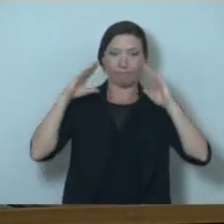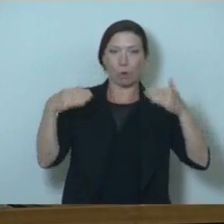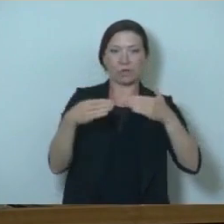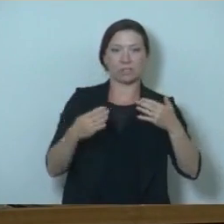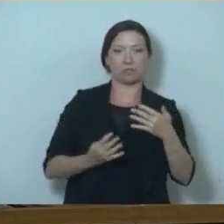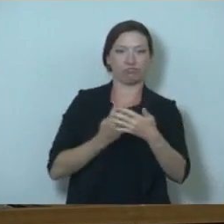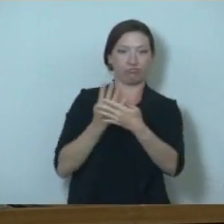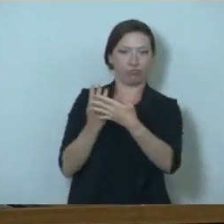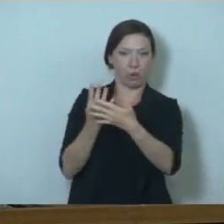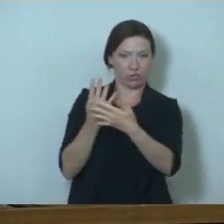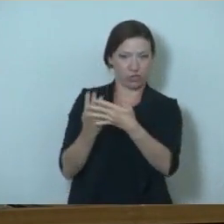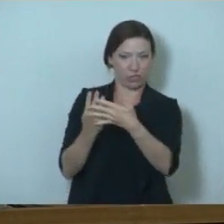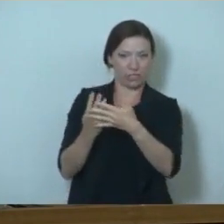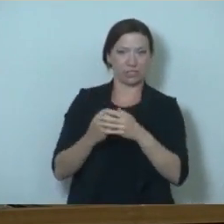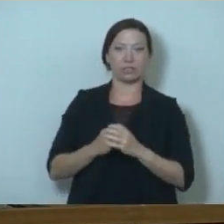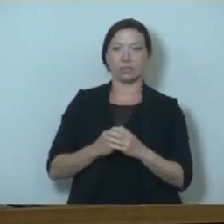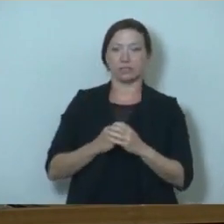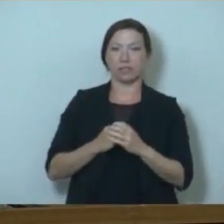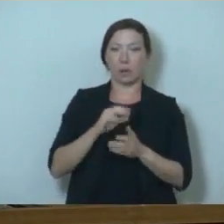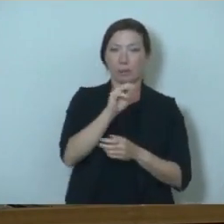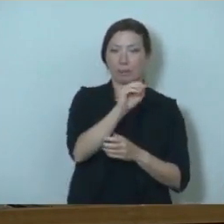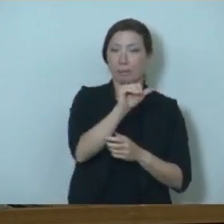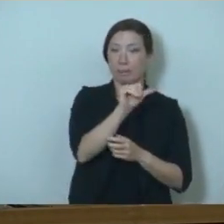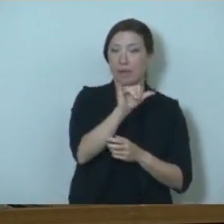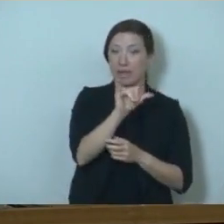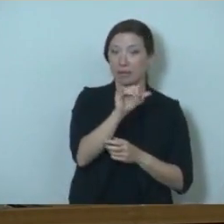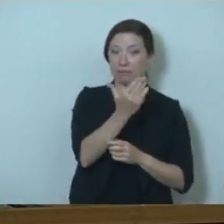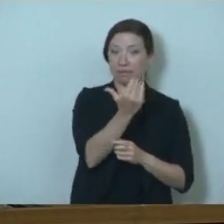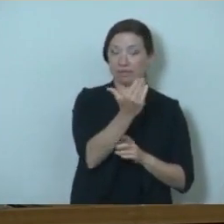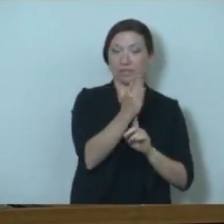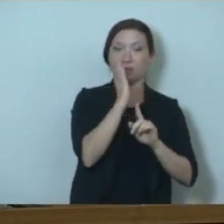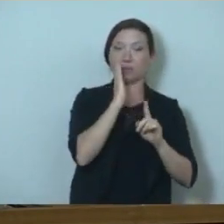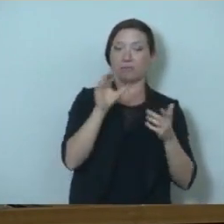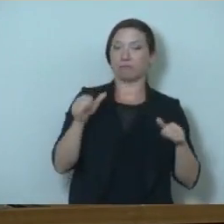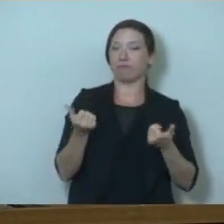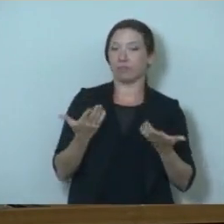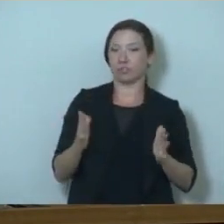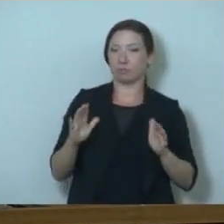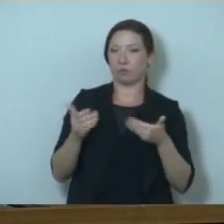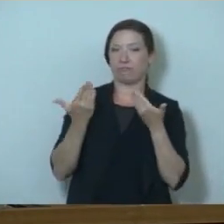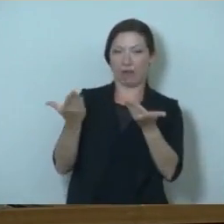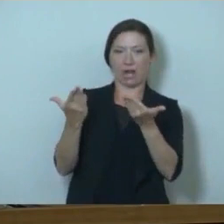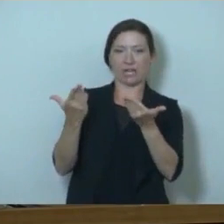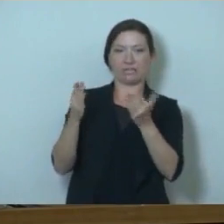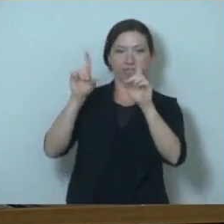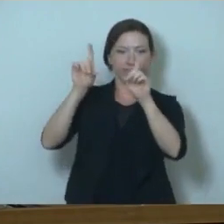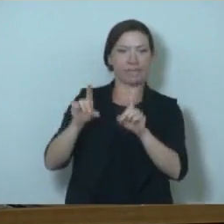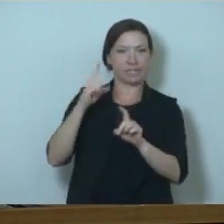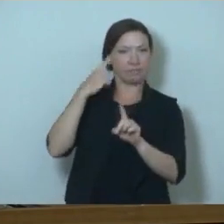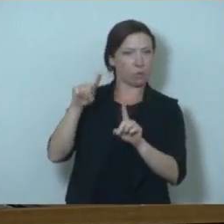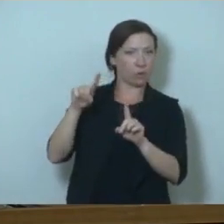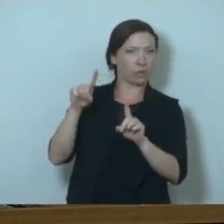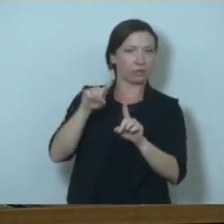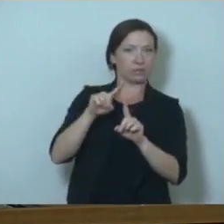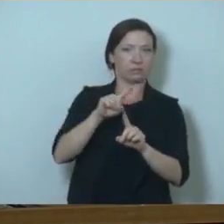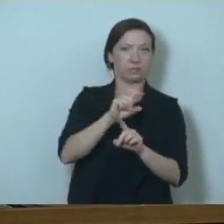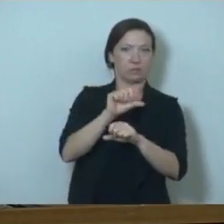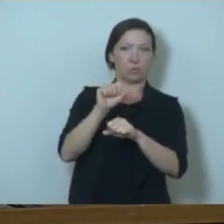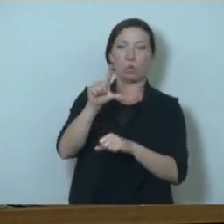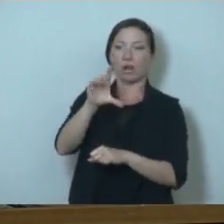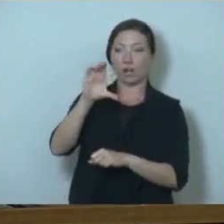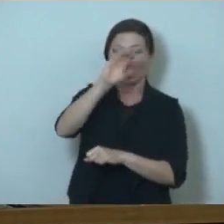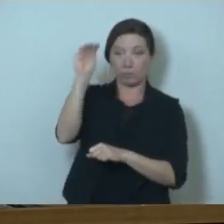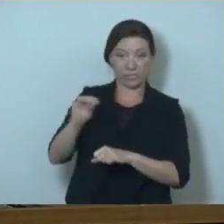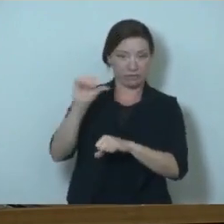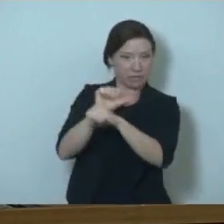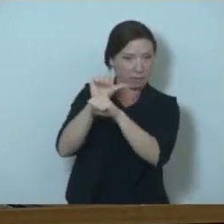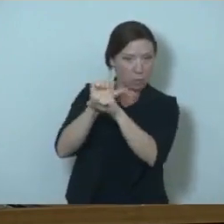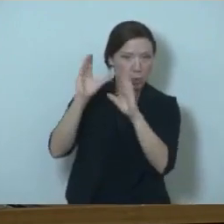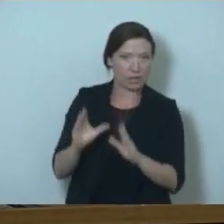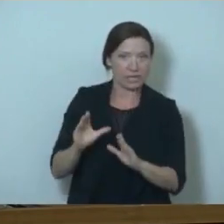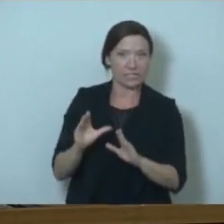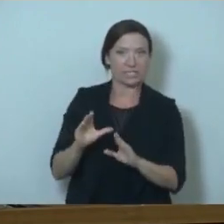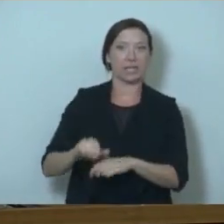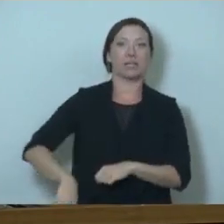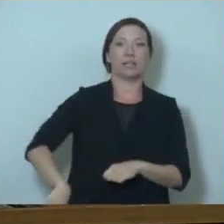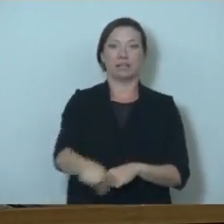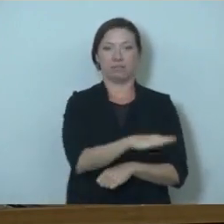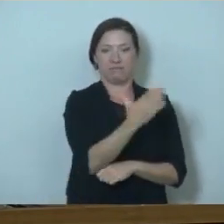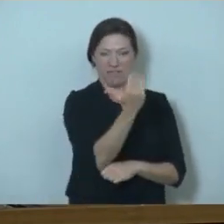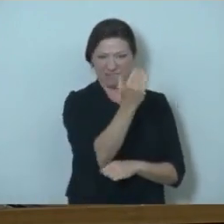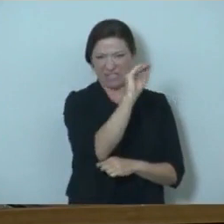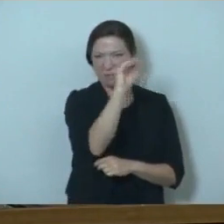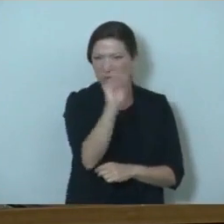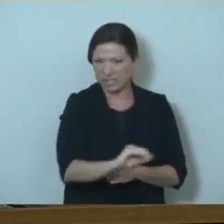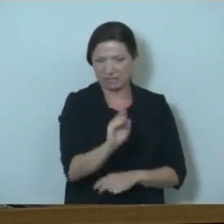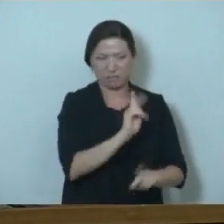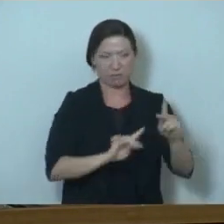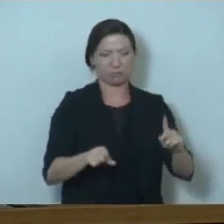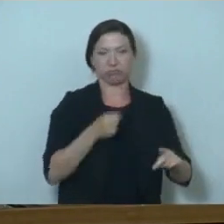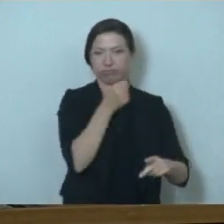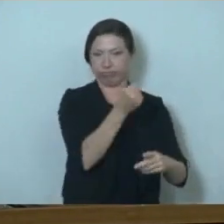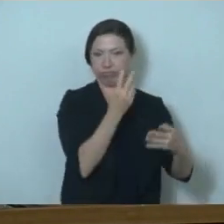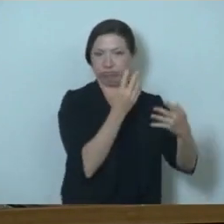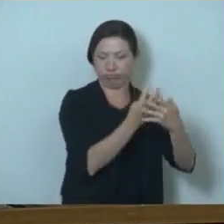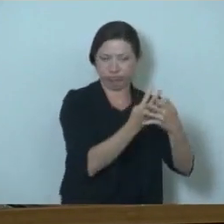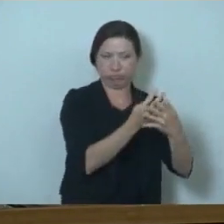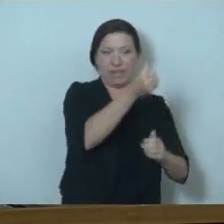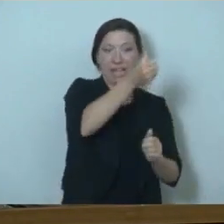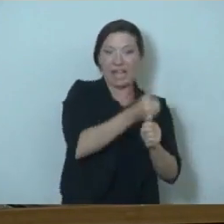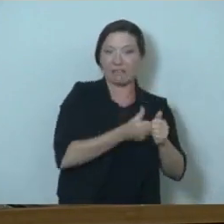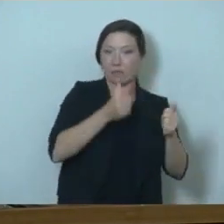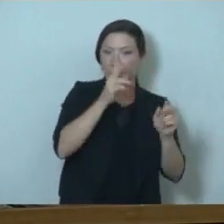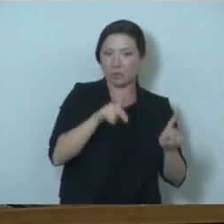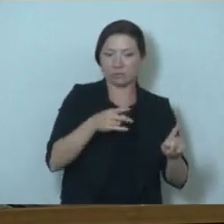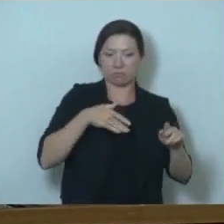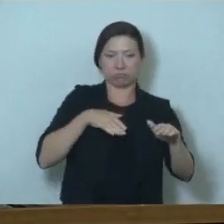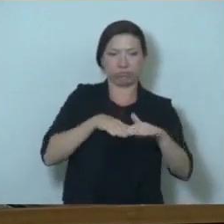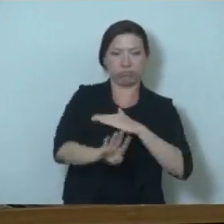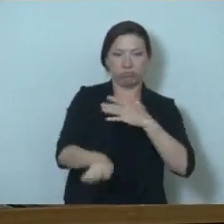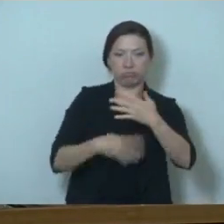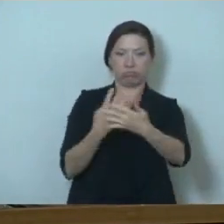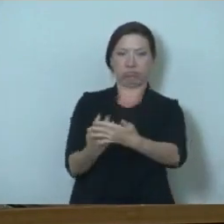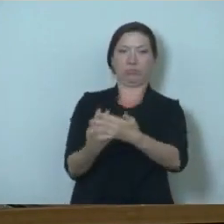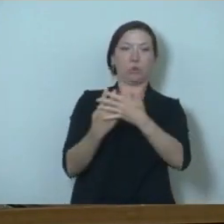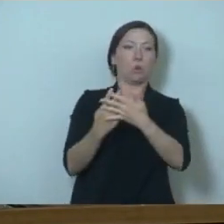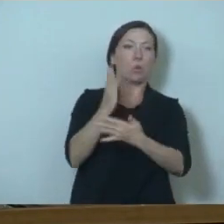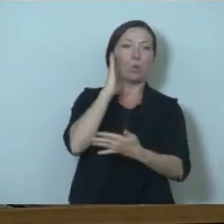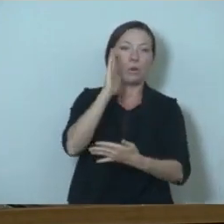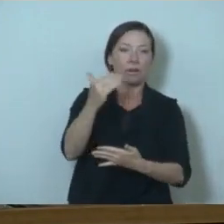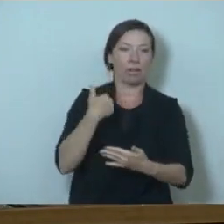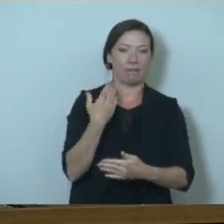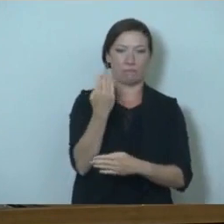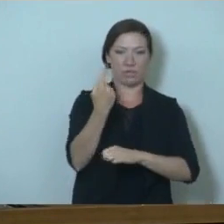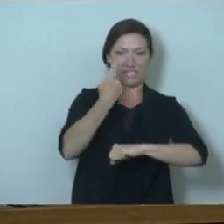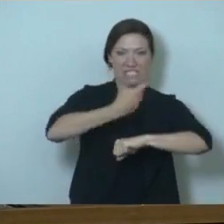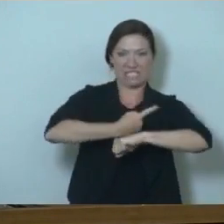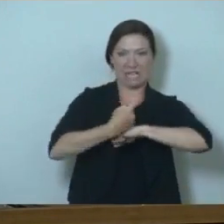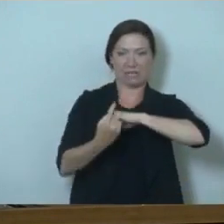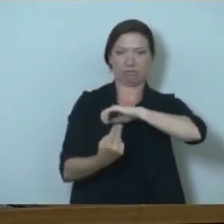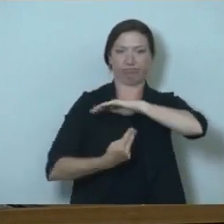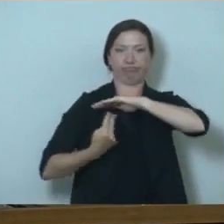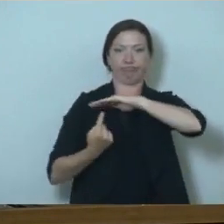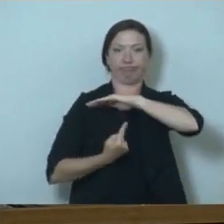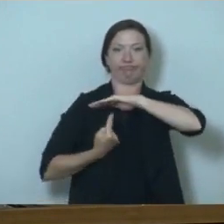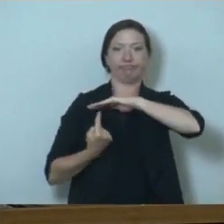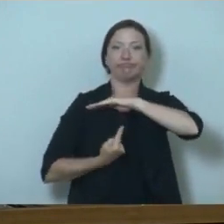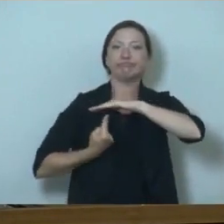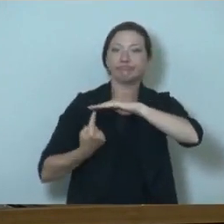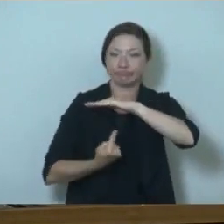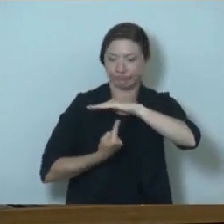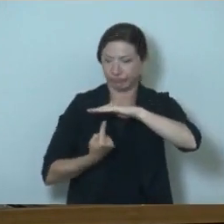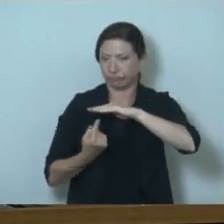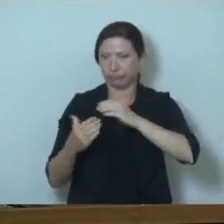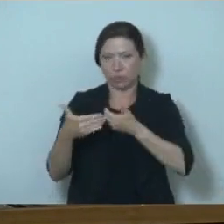WE HAVE CORRECTIONS UNDERWAY BY MAY 13TH WE'LL TEST 100% OF THE GAUR AND THE STAFF 25% OF THE UNMATES AND MAKE SURE THAT EVERY NEW INMATE IS PEST TEST ODD THE WAY AND HAS 14 DAY ISOLATION AND